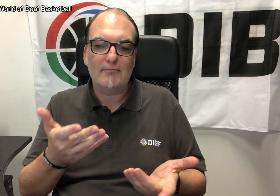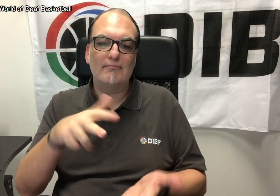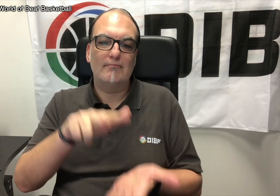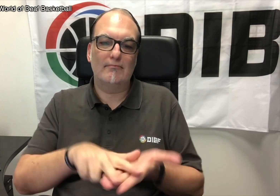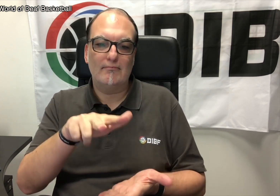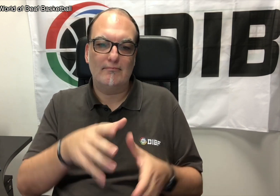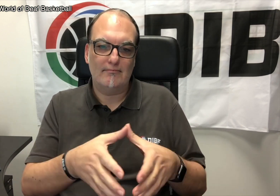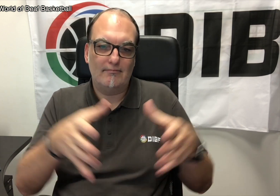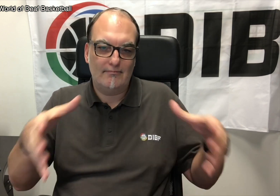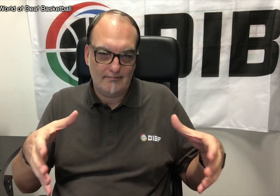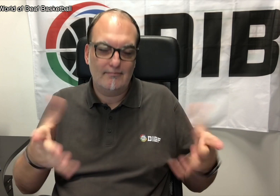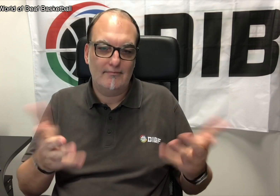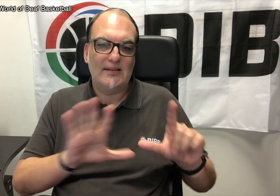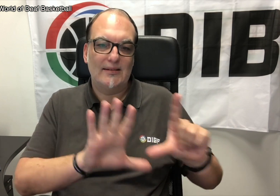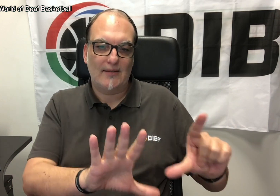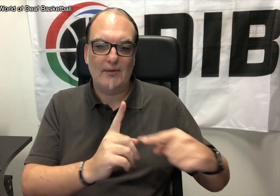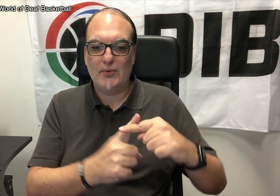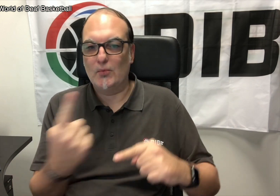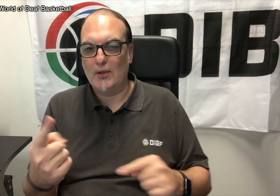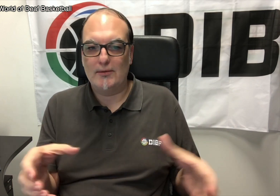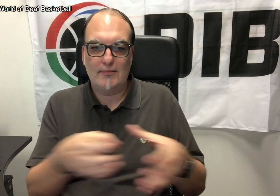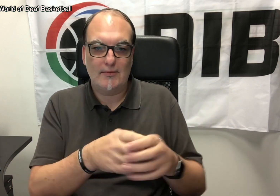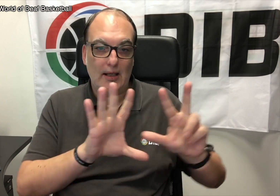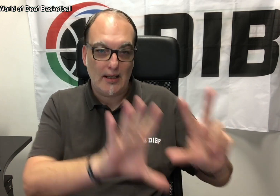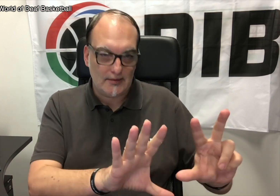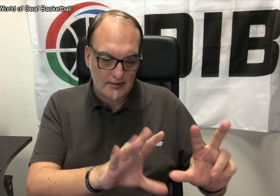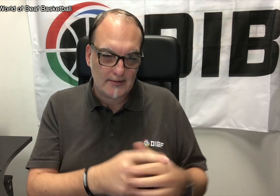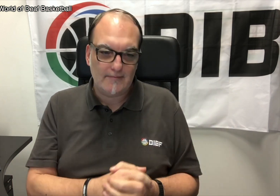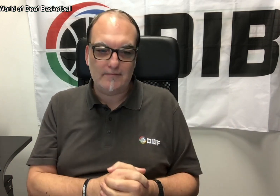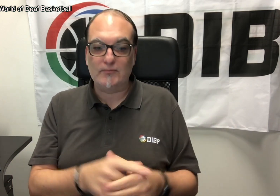we decided to go with 7 + 1 for a total of 8 board members.